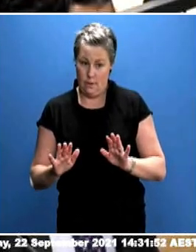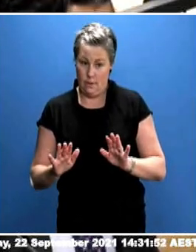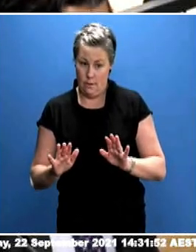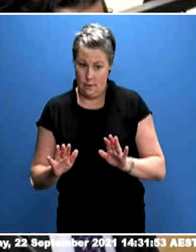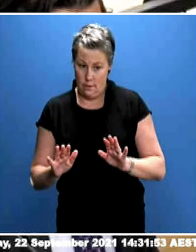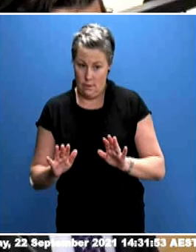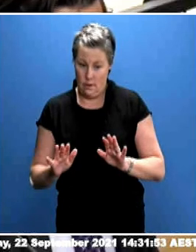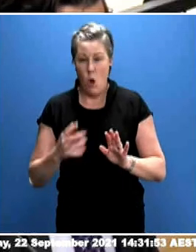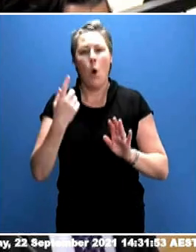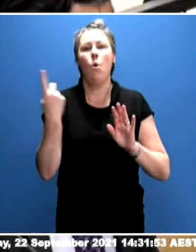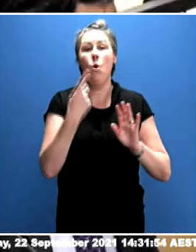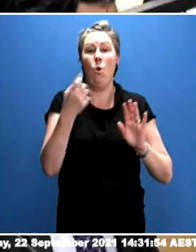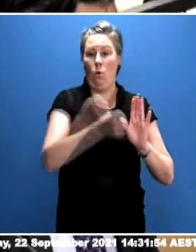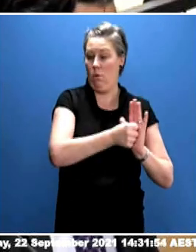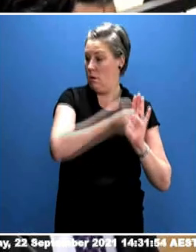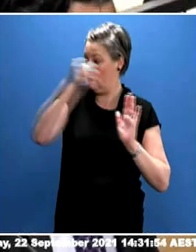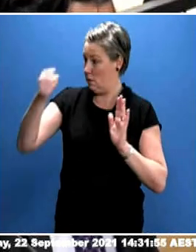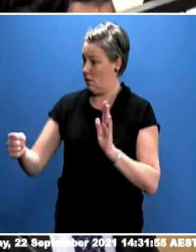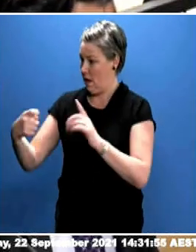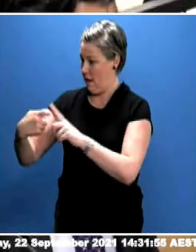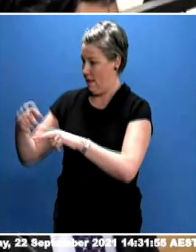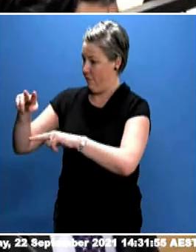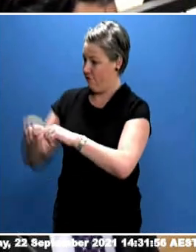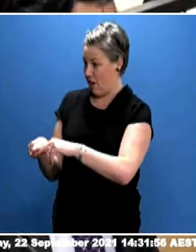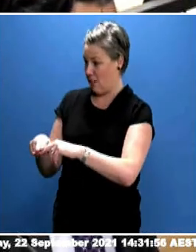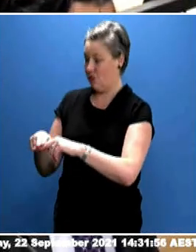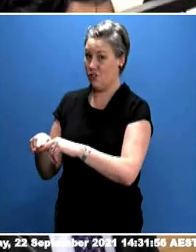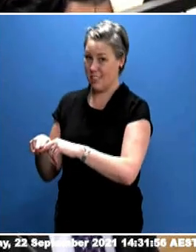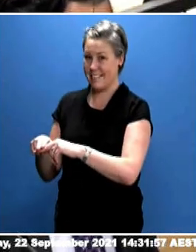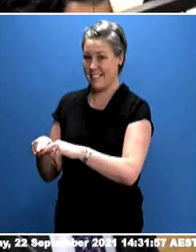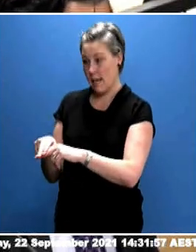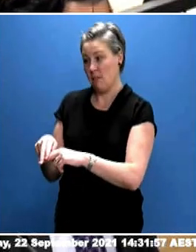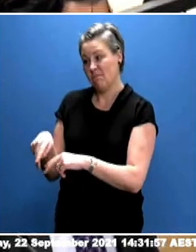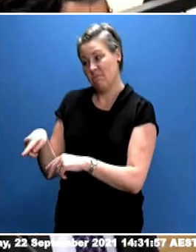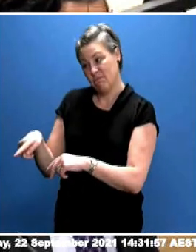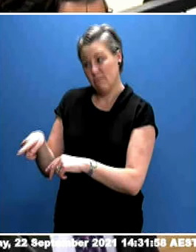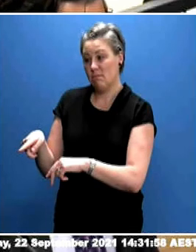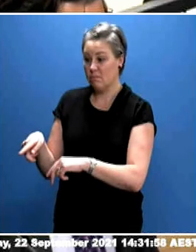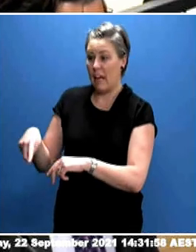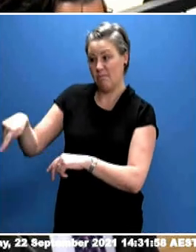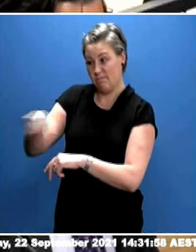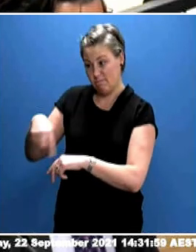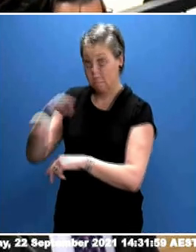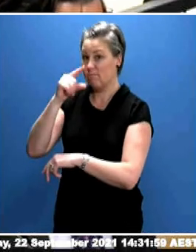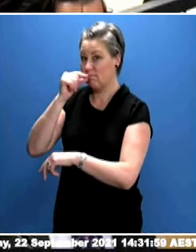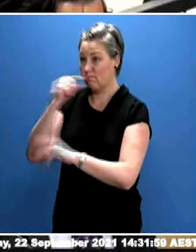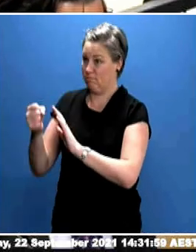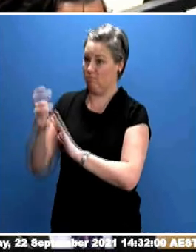as are in the Kath French Centre; wouldn't that be correct? There is some overlap.